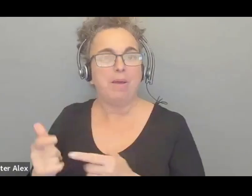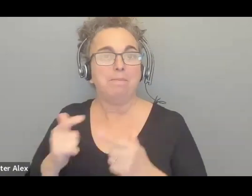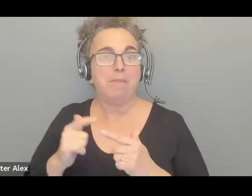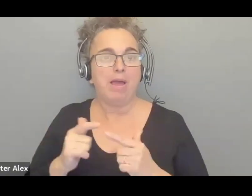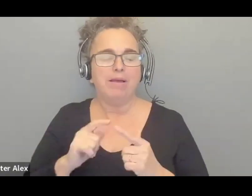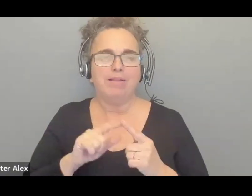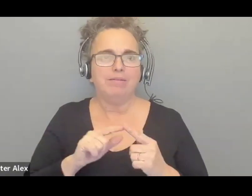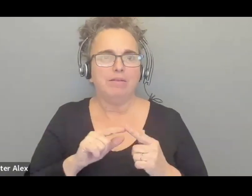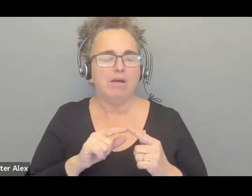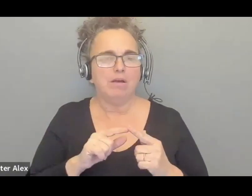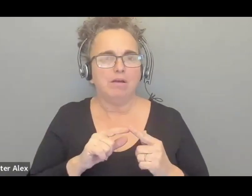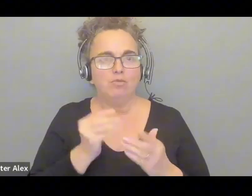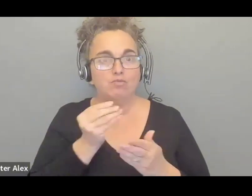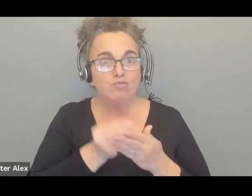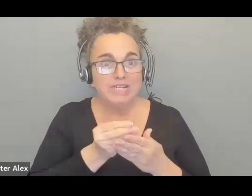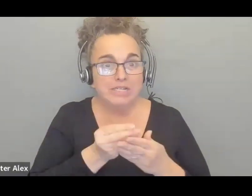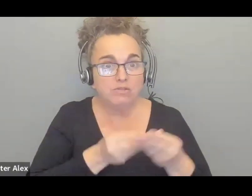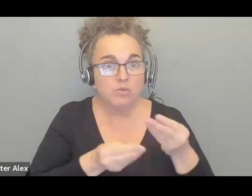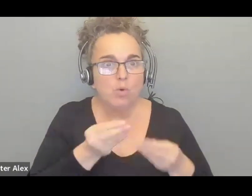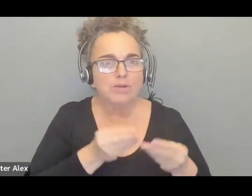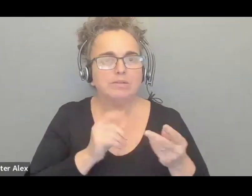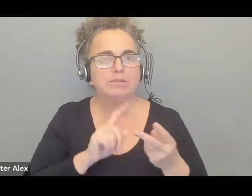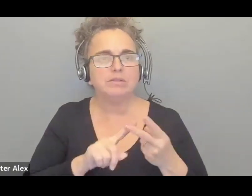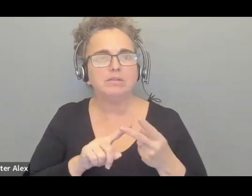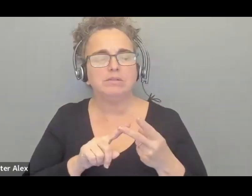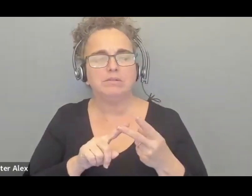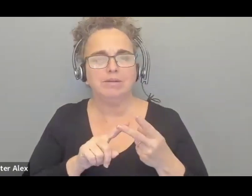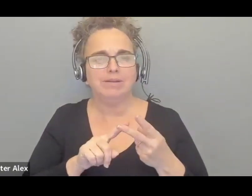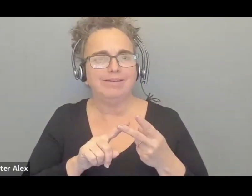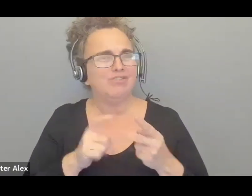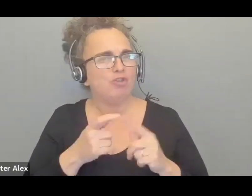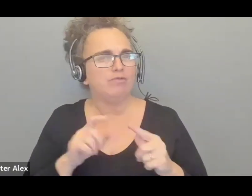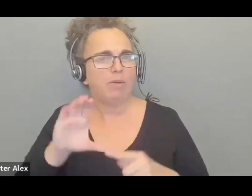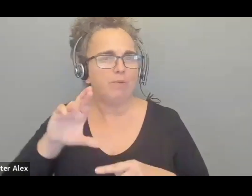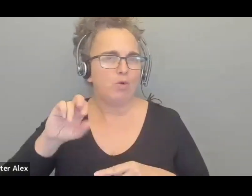and even the knowledge, I mean I can speak from it from you know, corporate experience with what I've experienced.